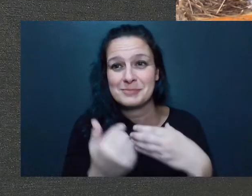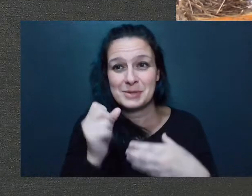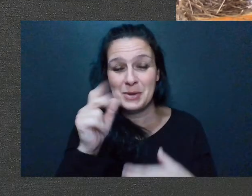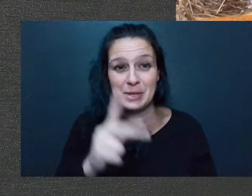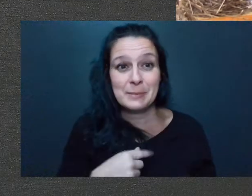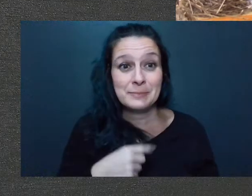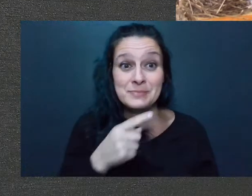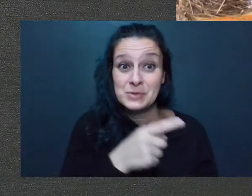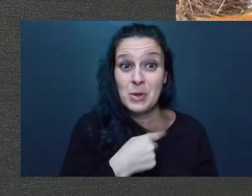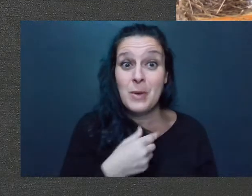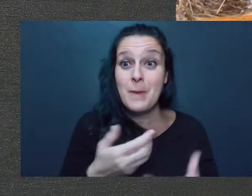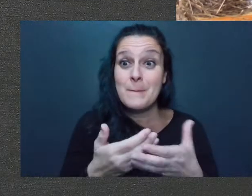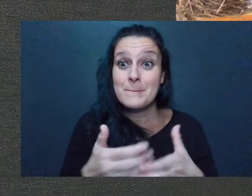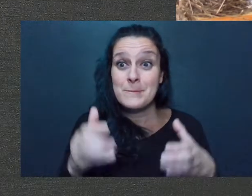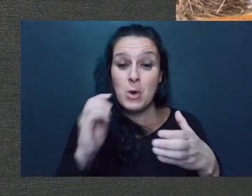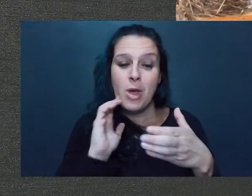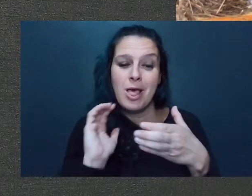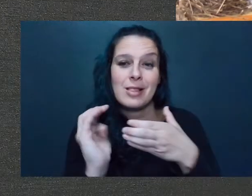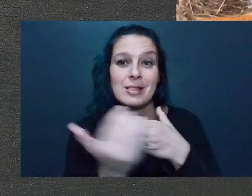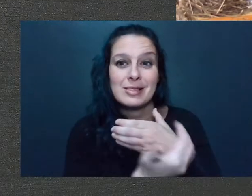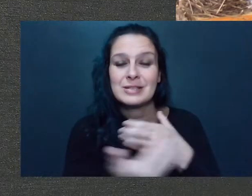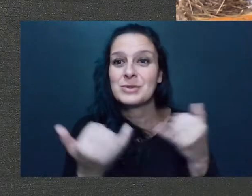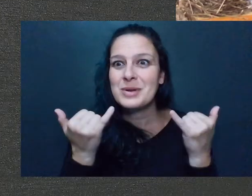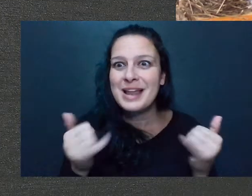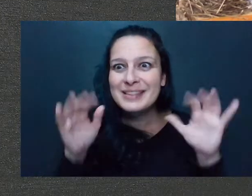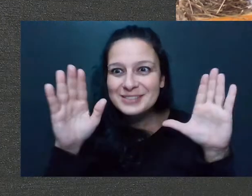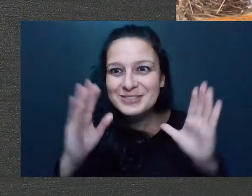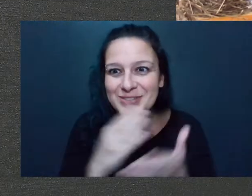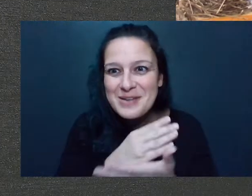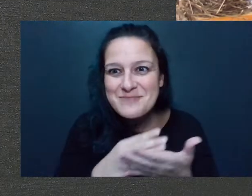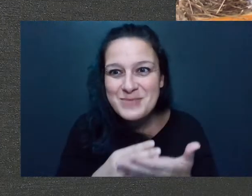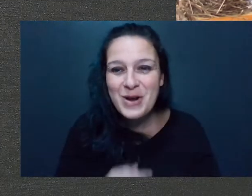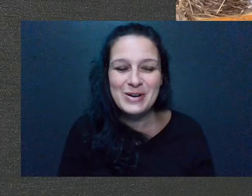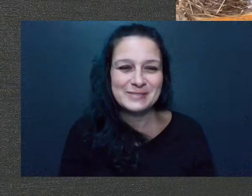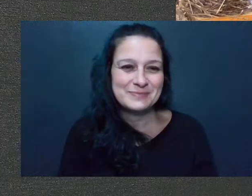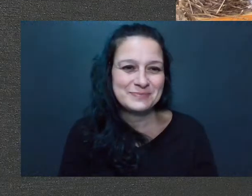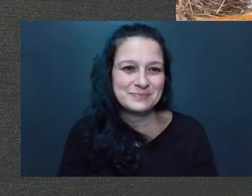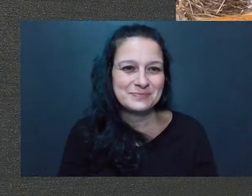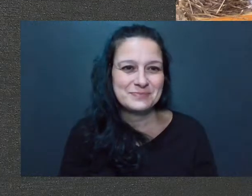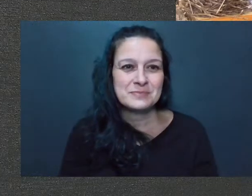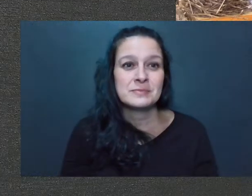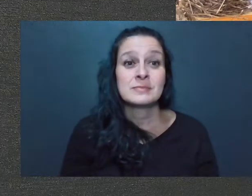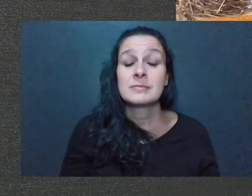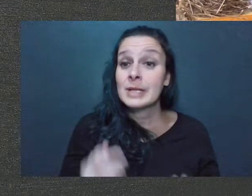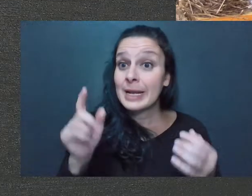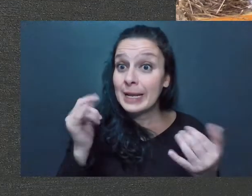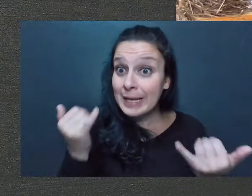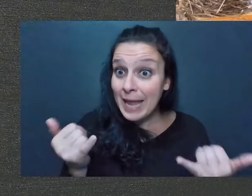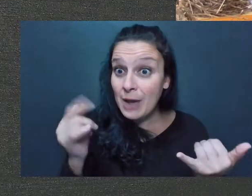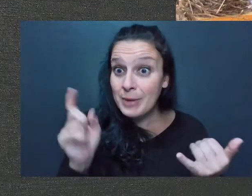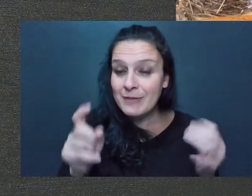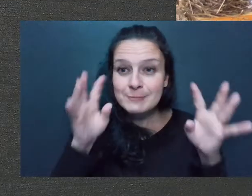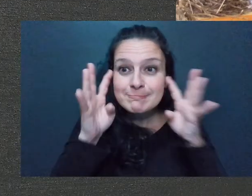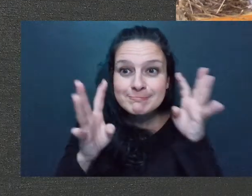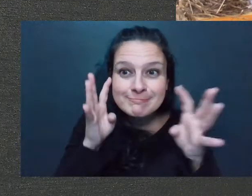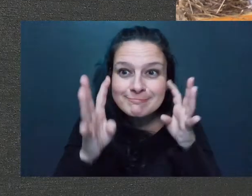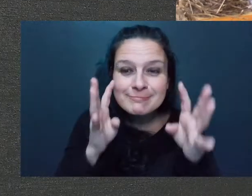So here it is. I covered the bowl. Now this is going to be the great part. Now we have to make, so let's think, I mean,